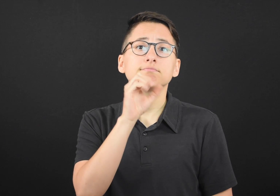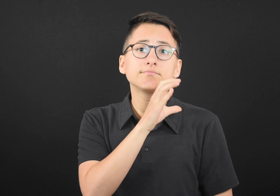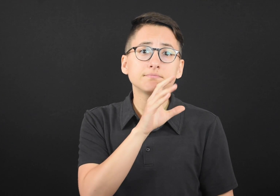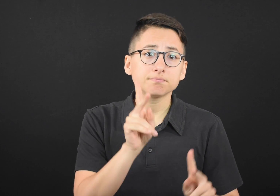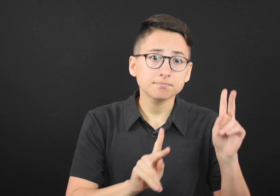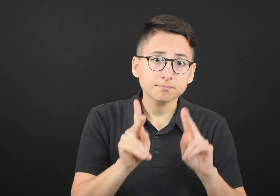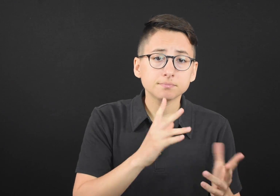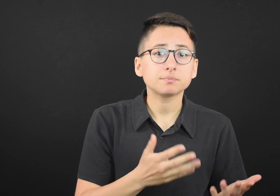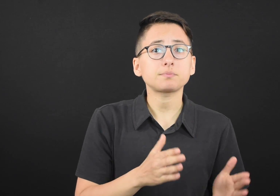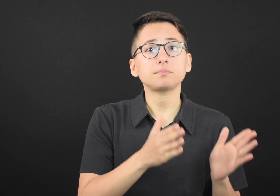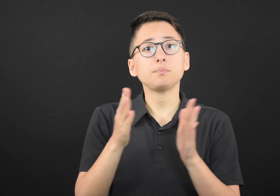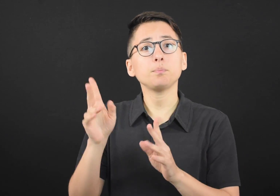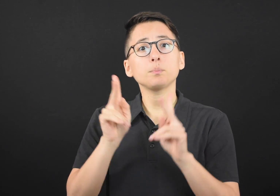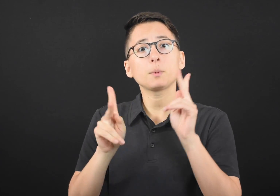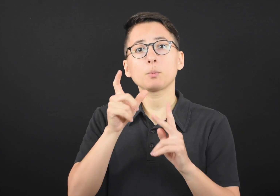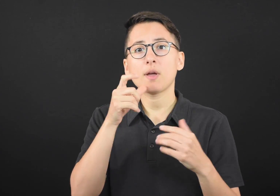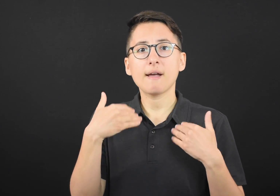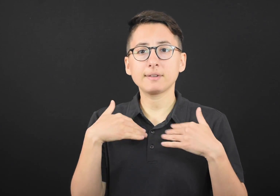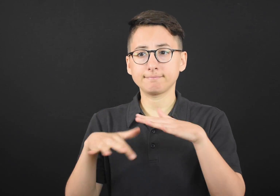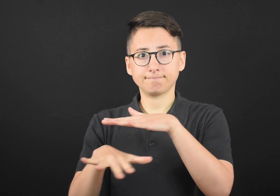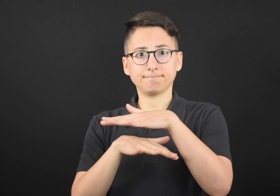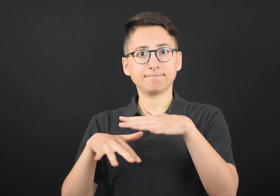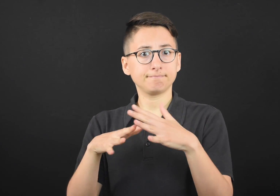and those with certain underlying health conditions,